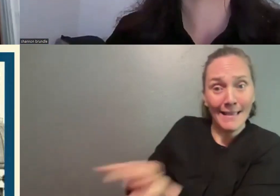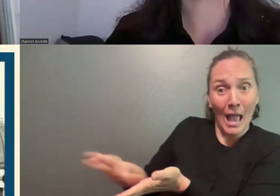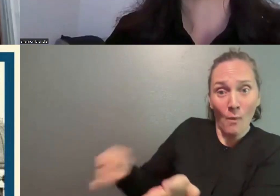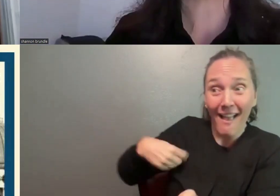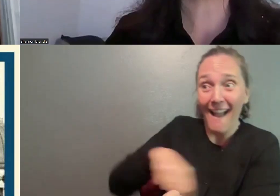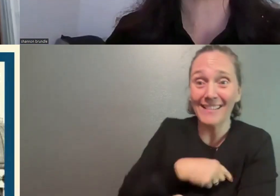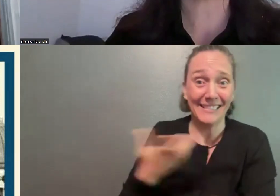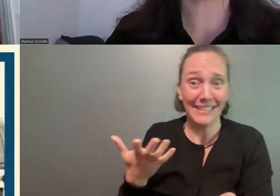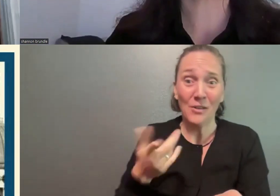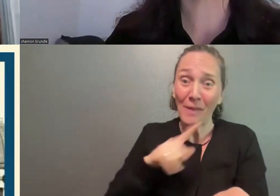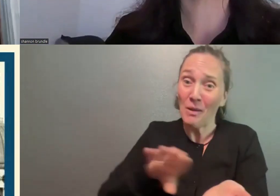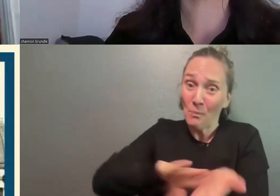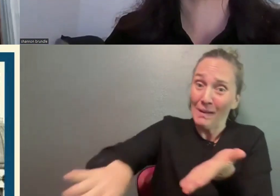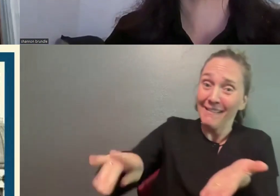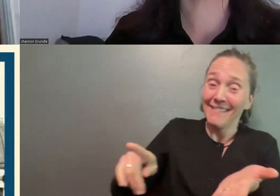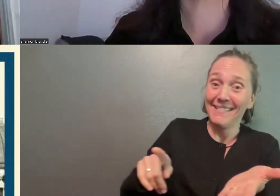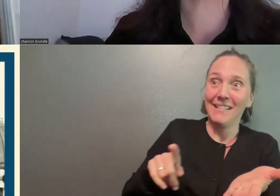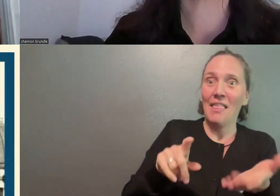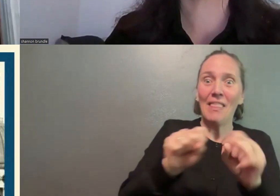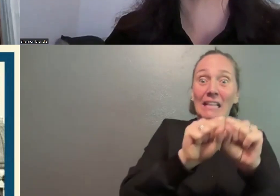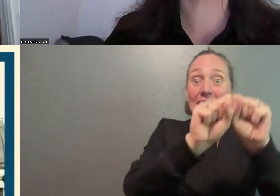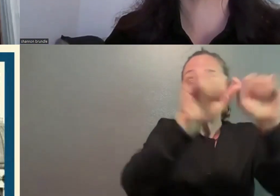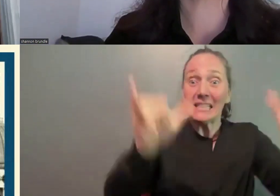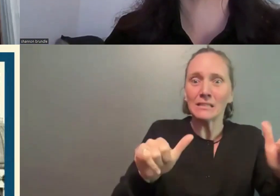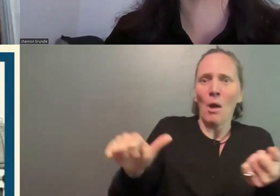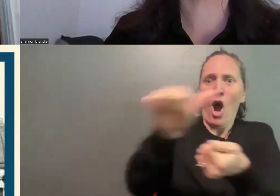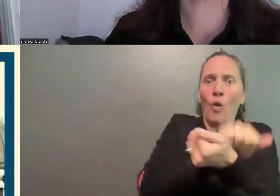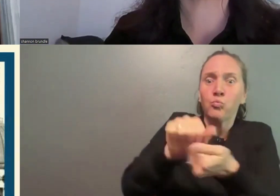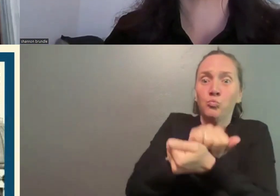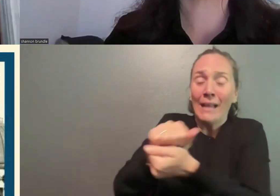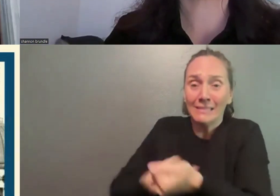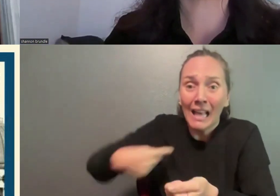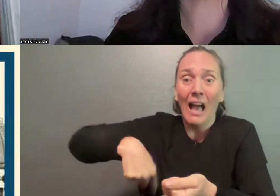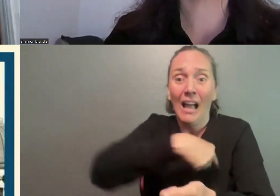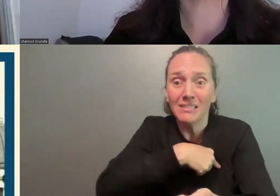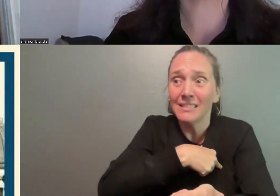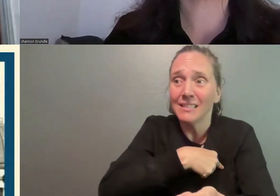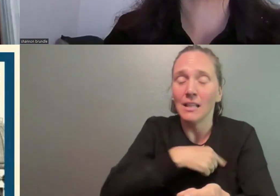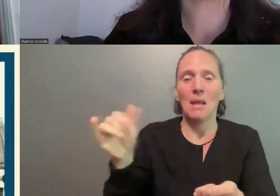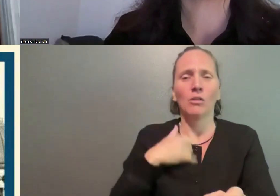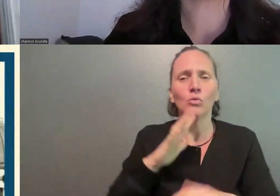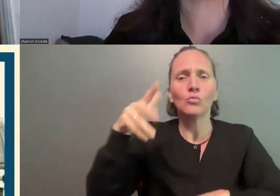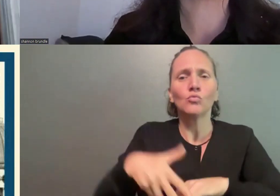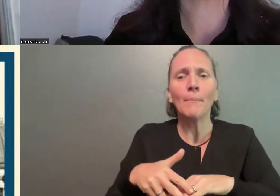erased that I wonder, what are we going to do? I'm also the Tribal Relations Liaison in the Governor's Office of Equity.